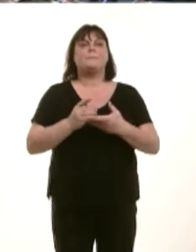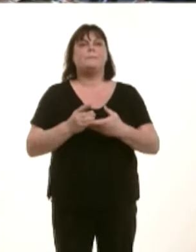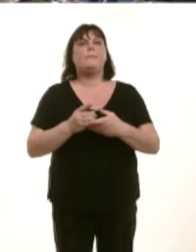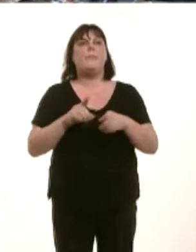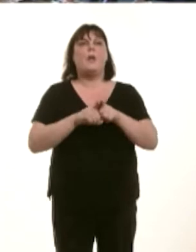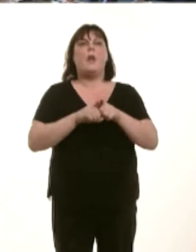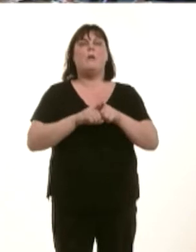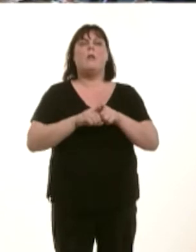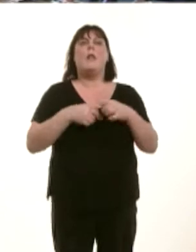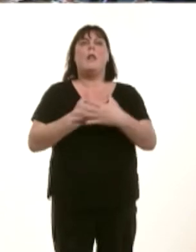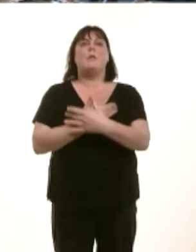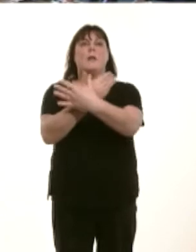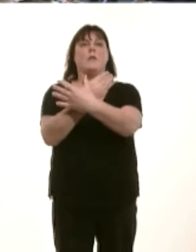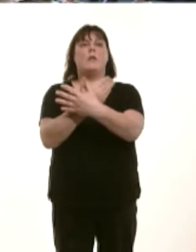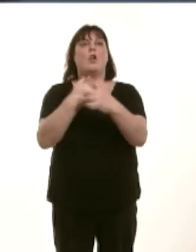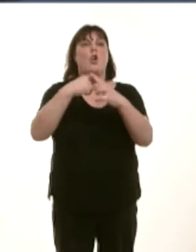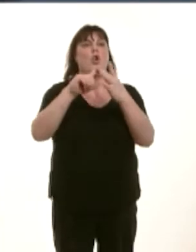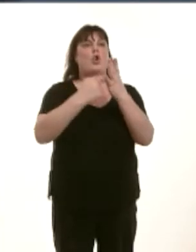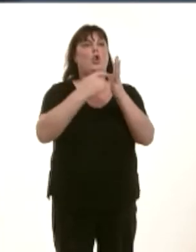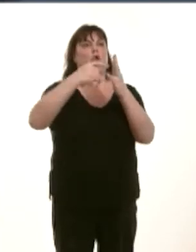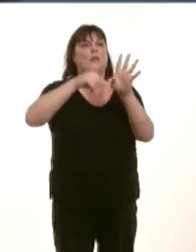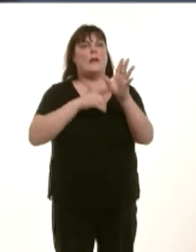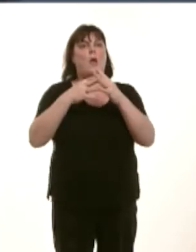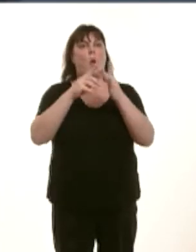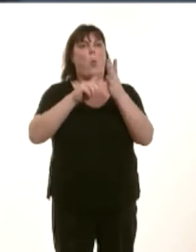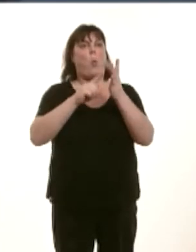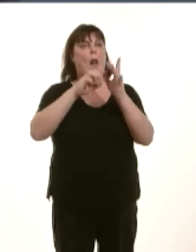First Minister, your Government 2008 framework for the foundation phase says,